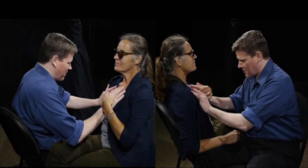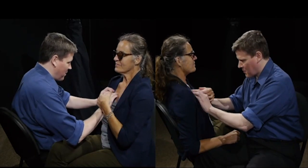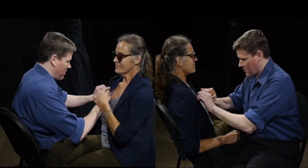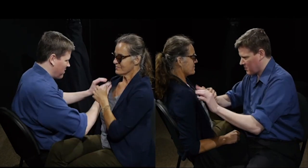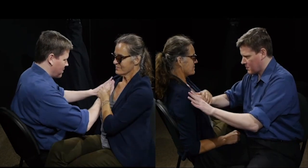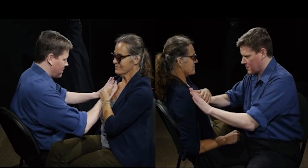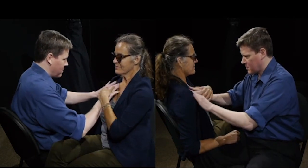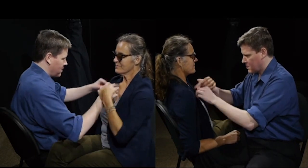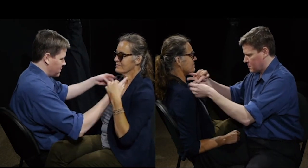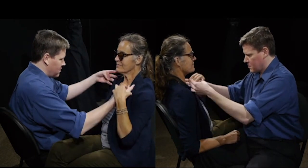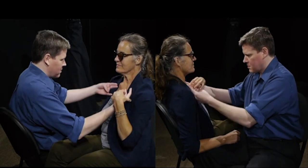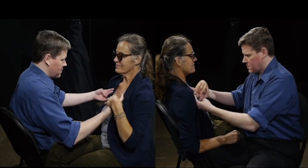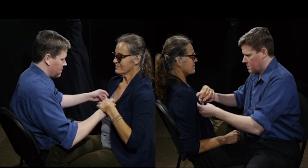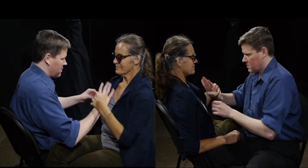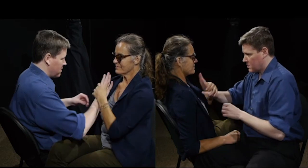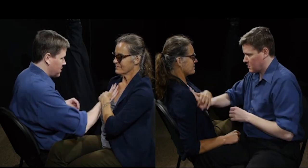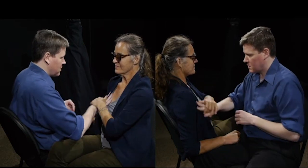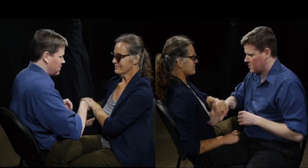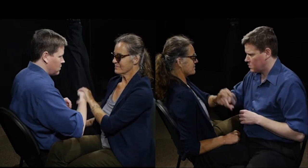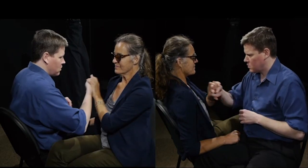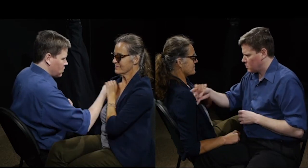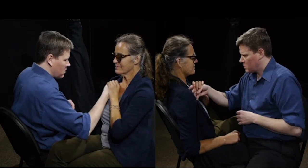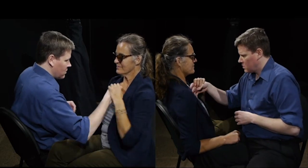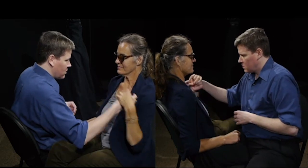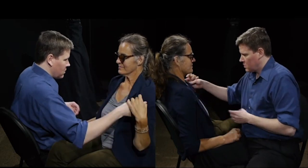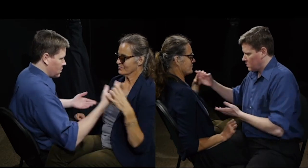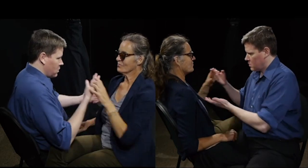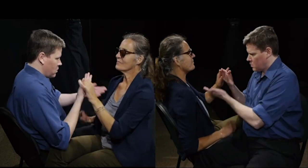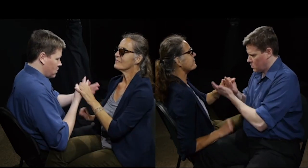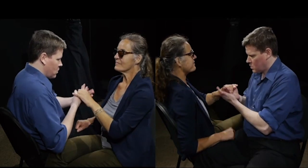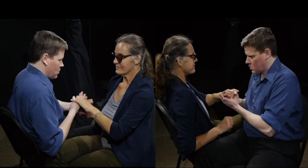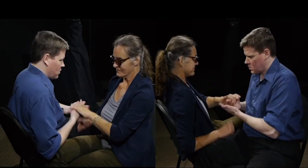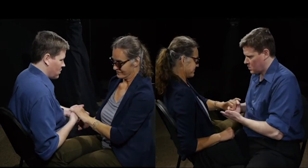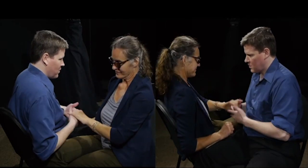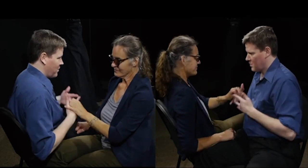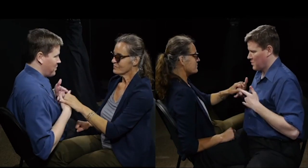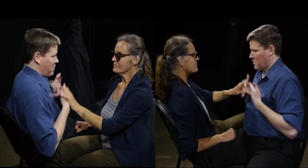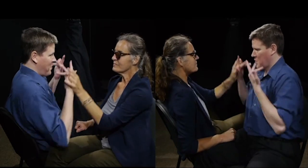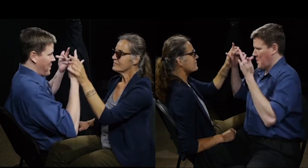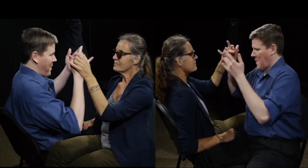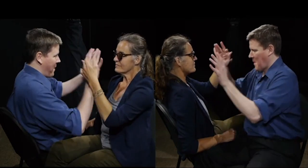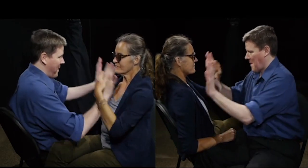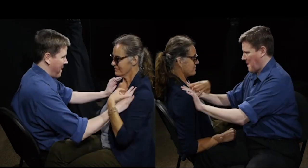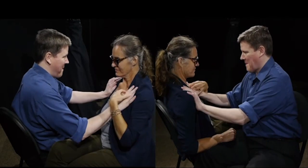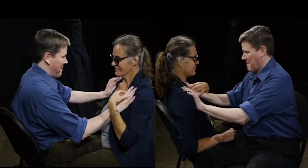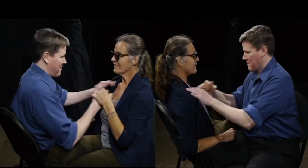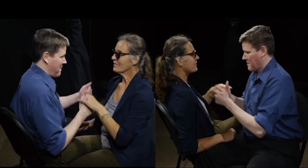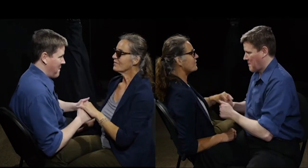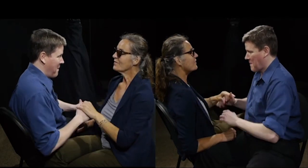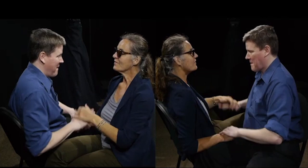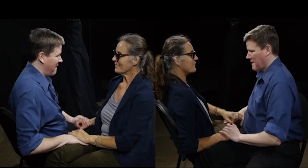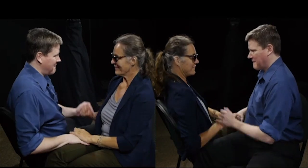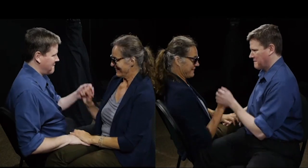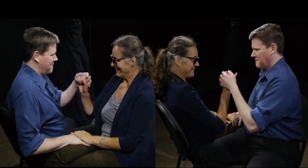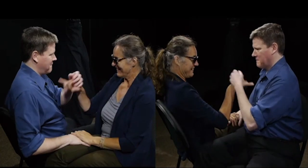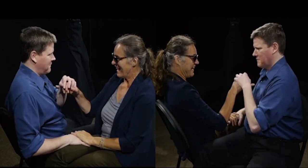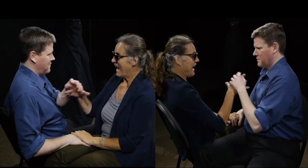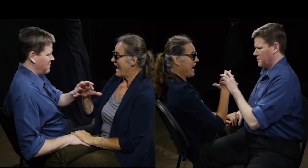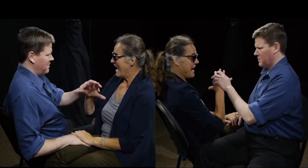That's coding work, and its rigorous yielding exciting discoveries! [Jelica] Yes, research has shown